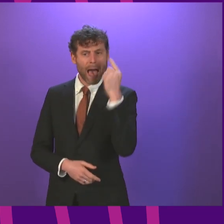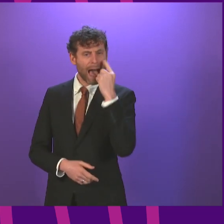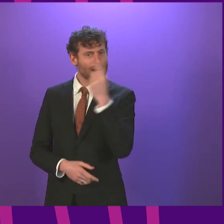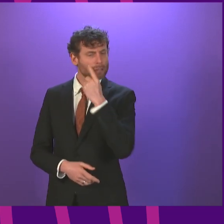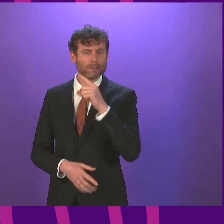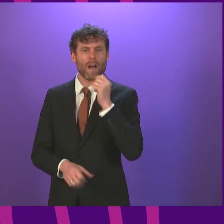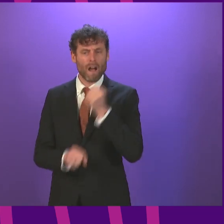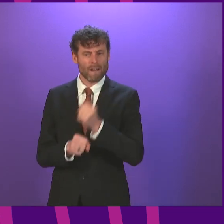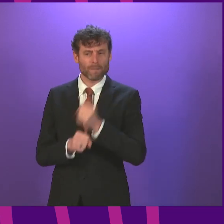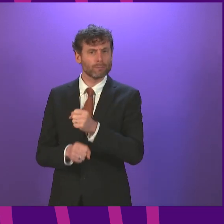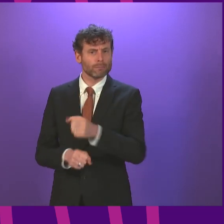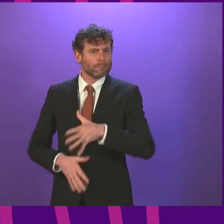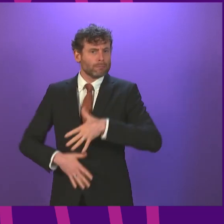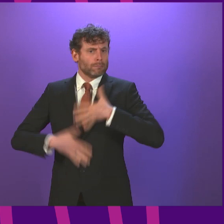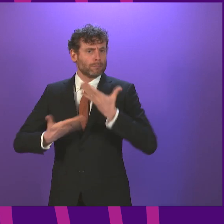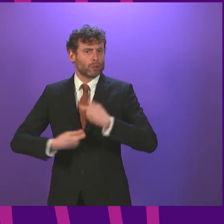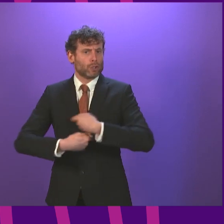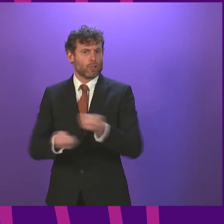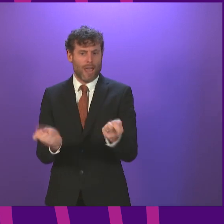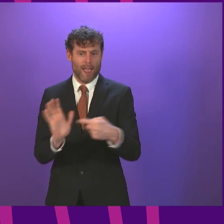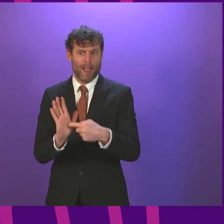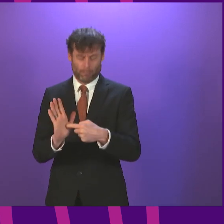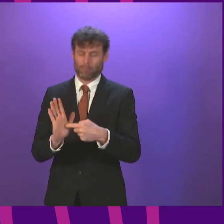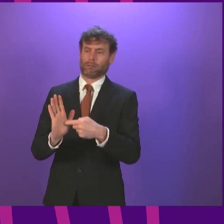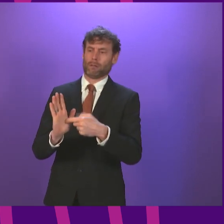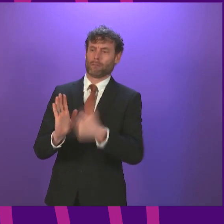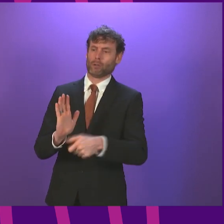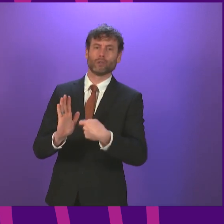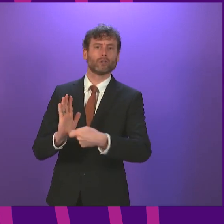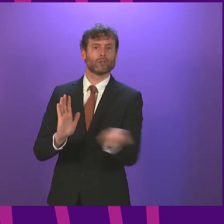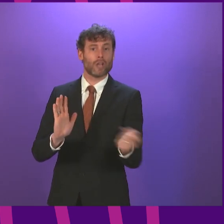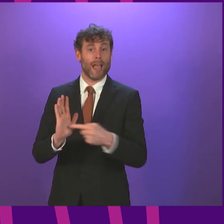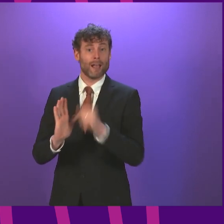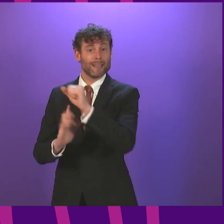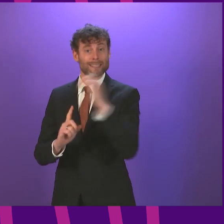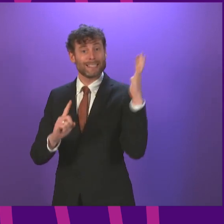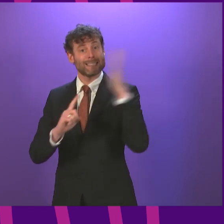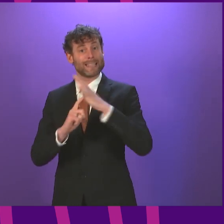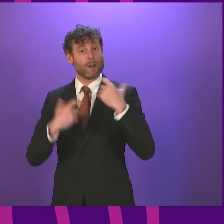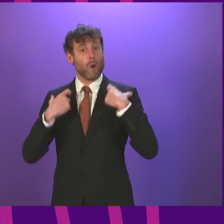The new evidence shows that the Government’s senior lawyer, Roddy Dunlop QC, warned the